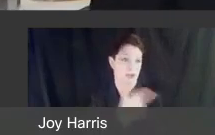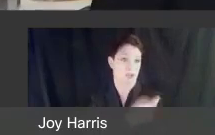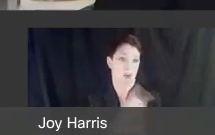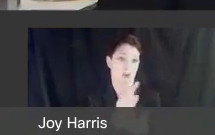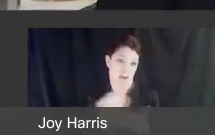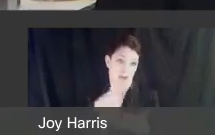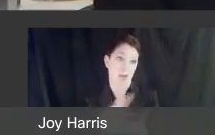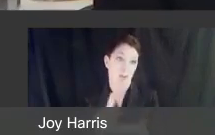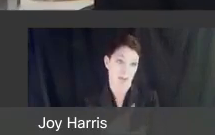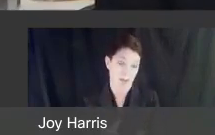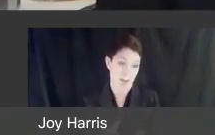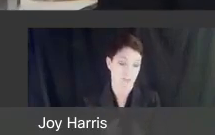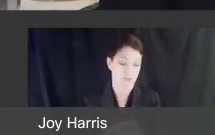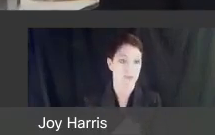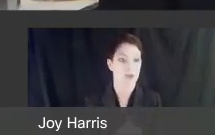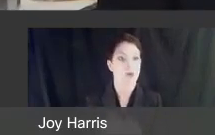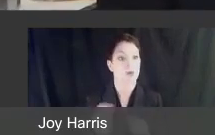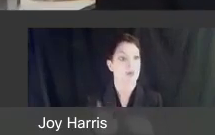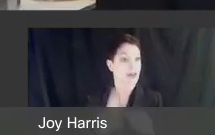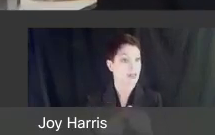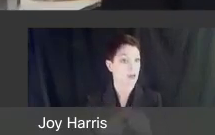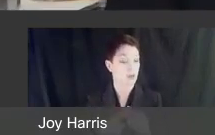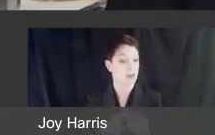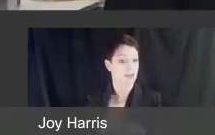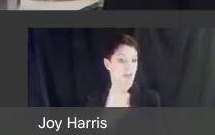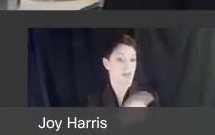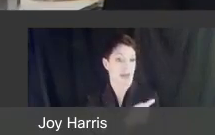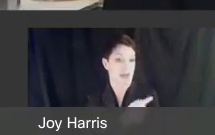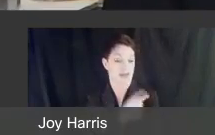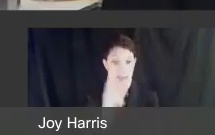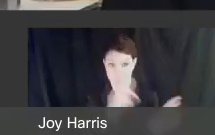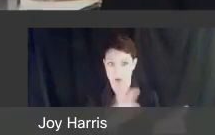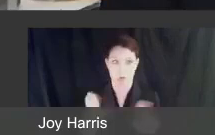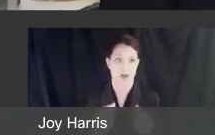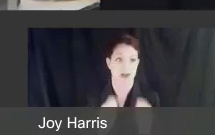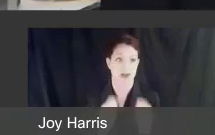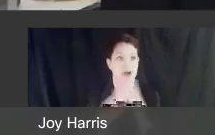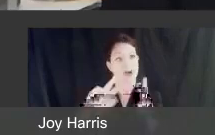With this increase in vaccine, we are ready to open our third mass vaccination